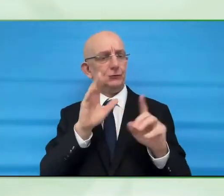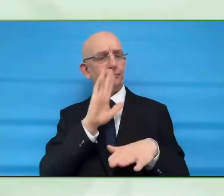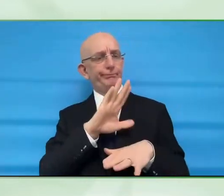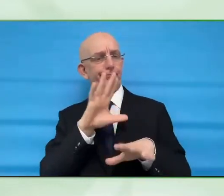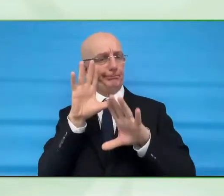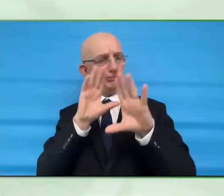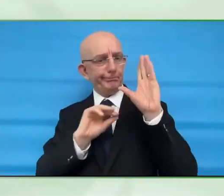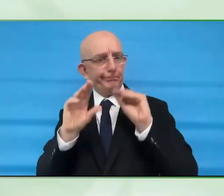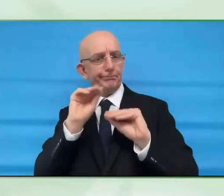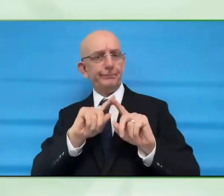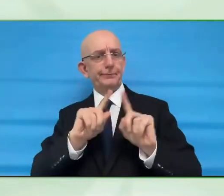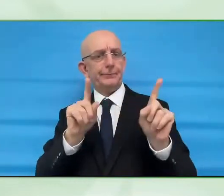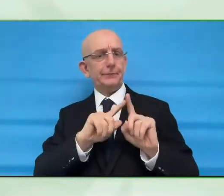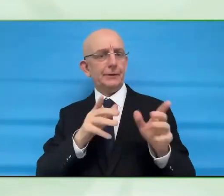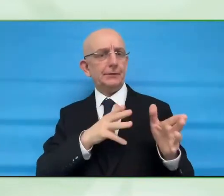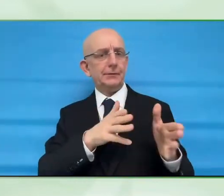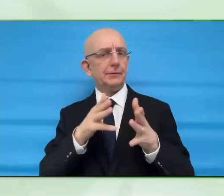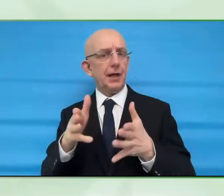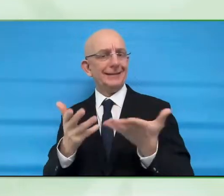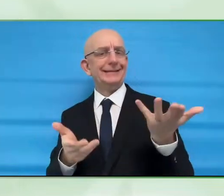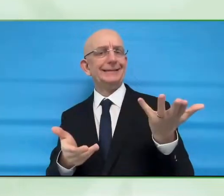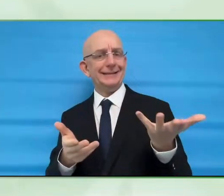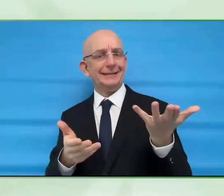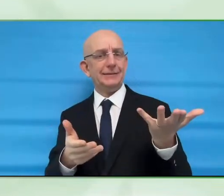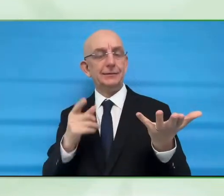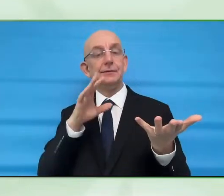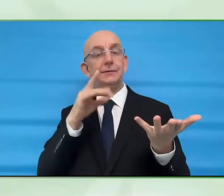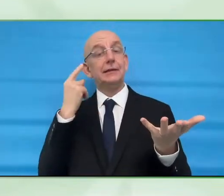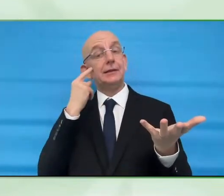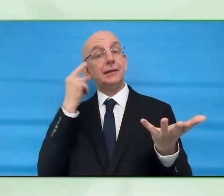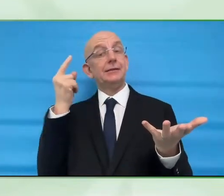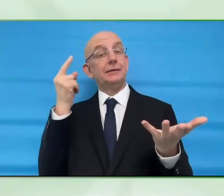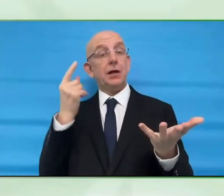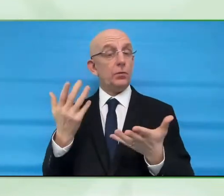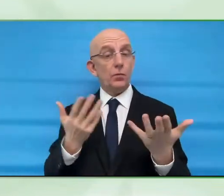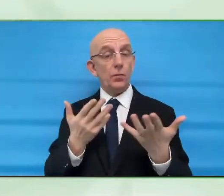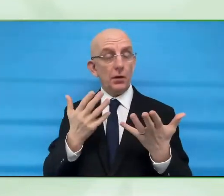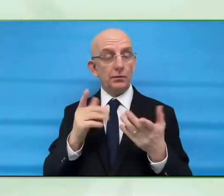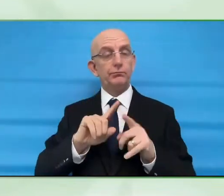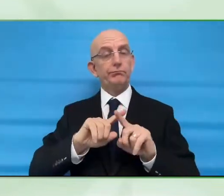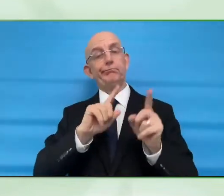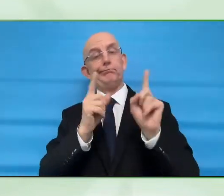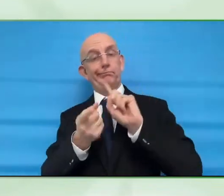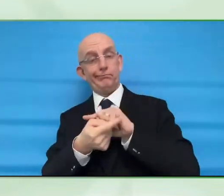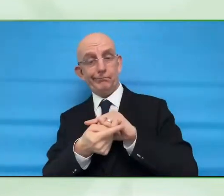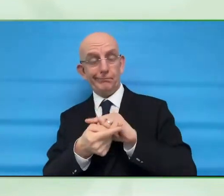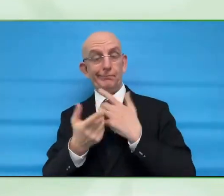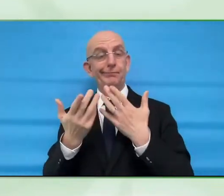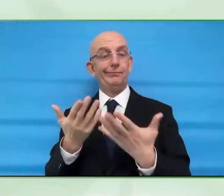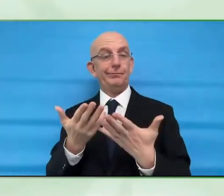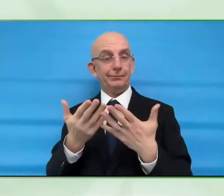preferences and they can work together to improve learning. And everyone.